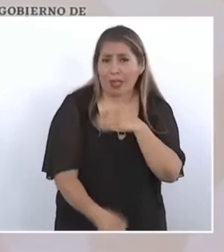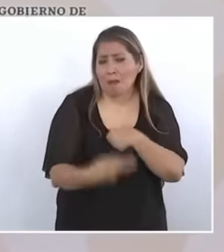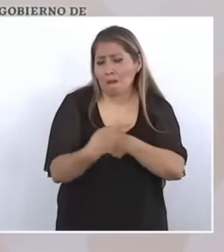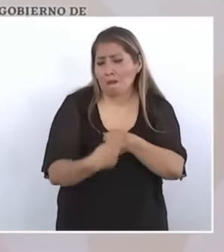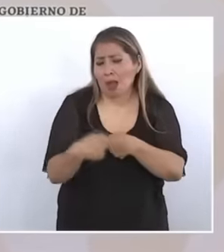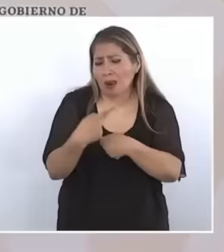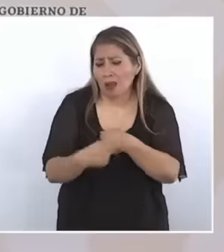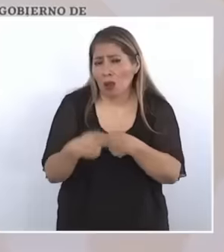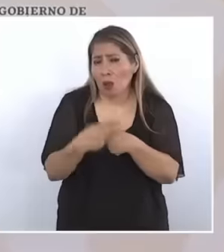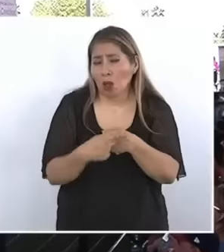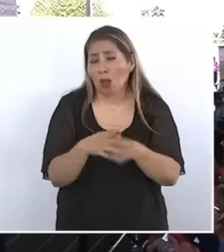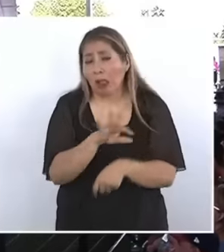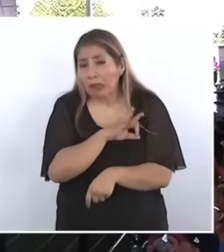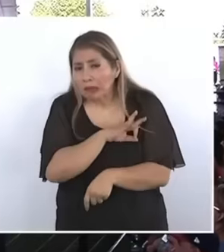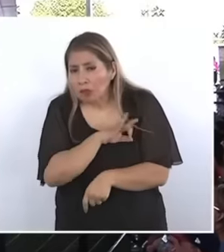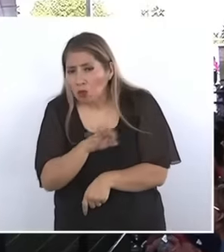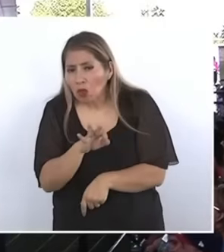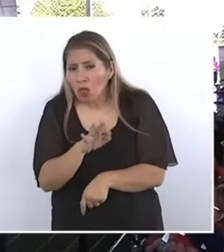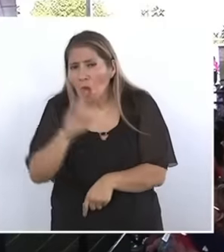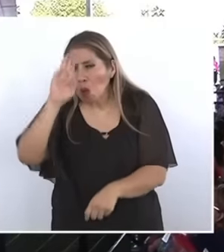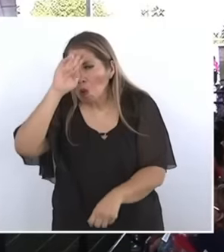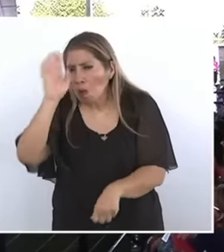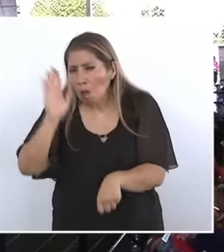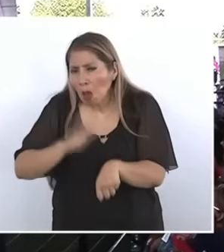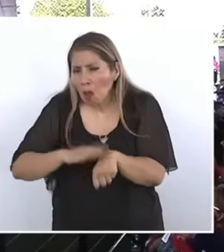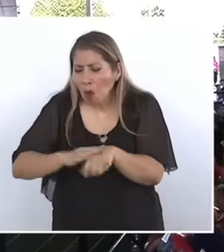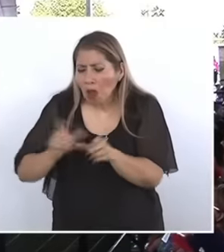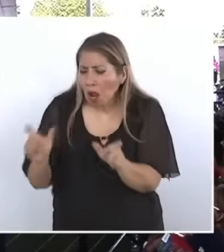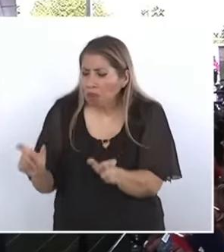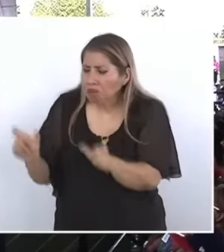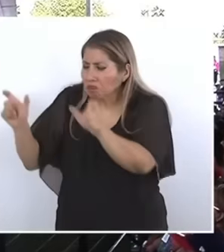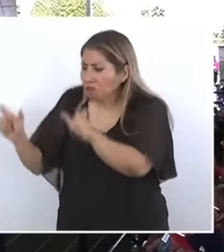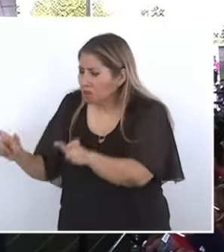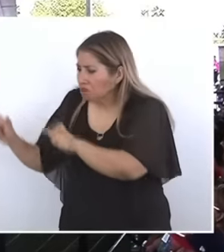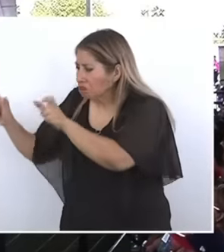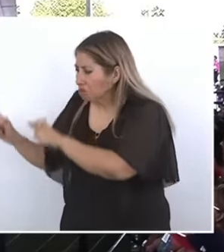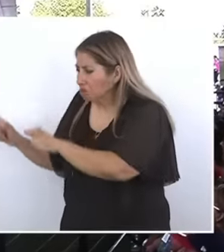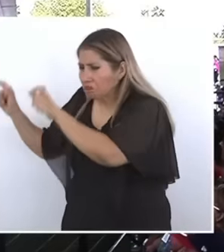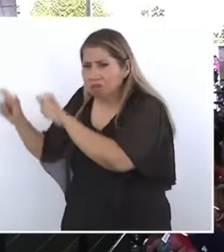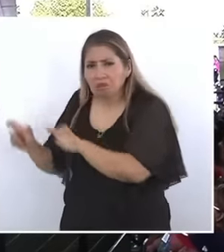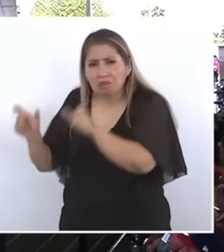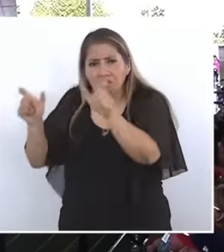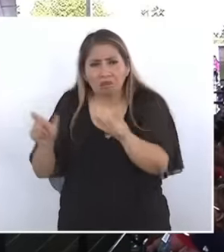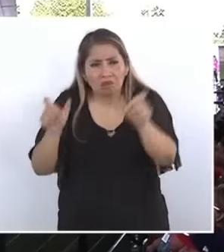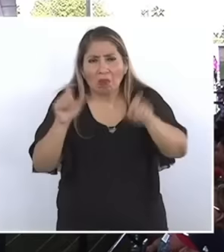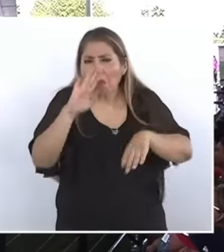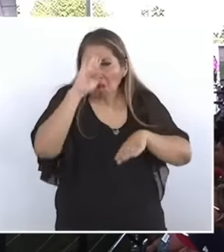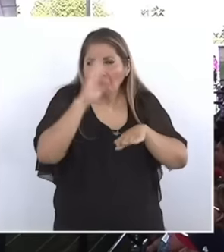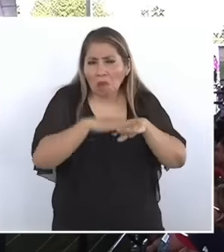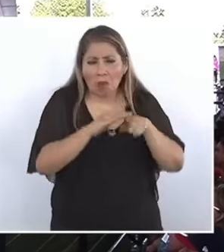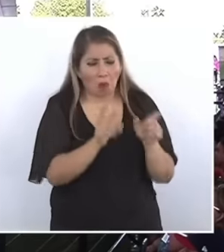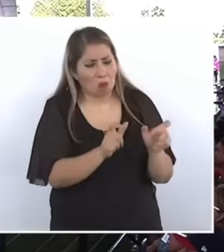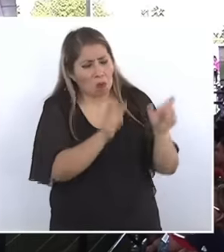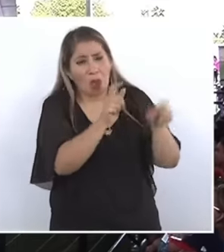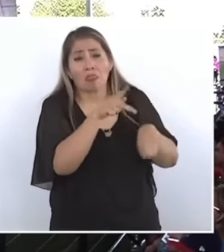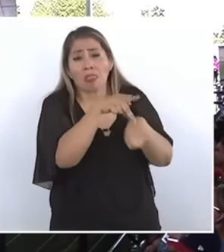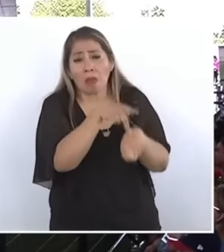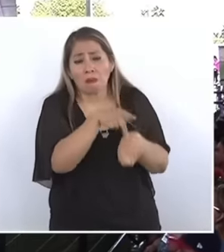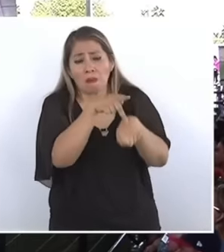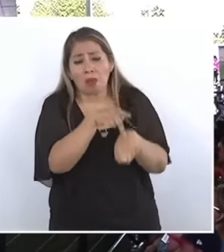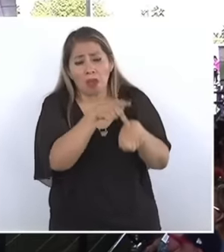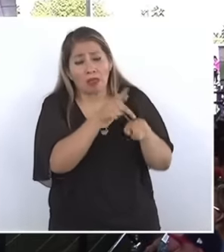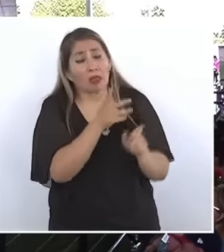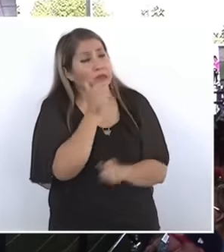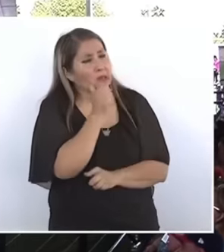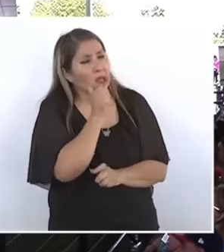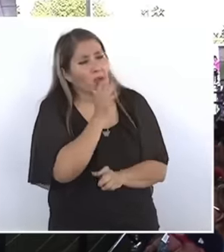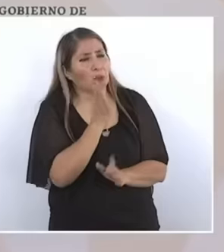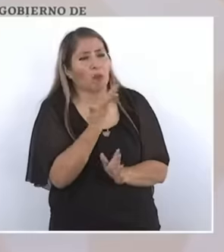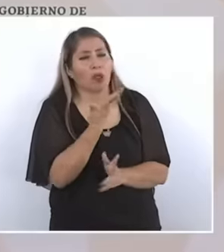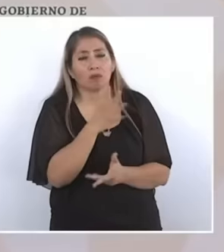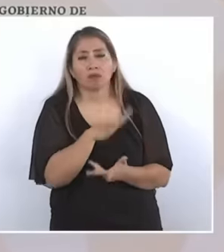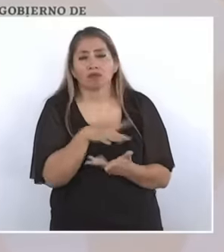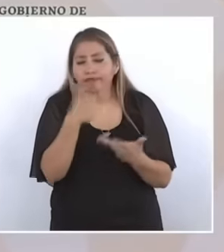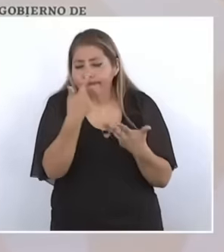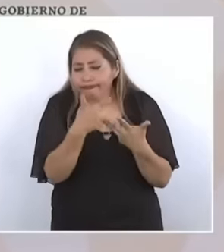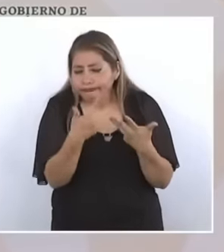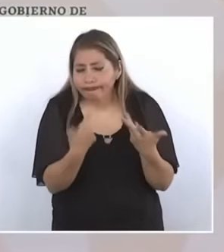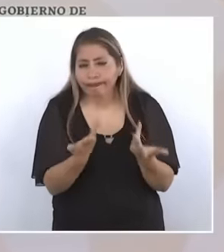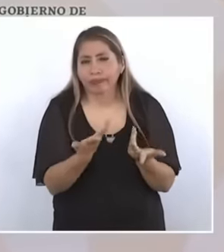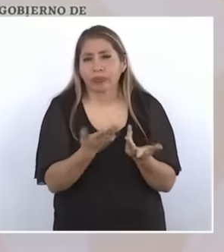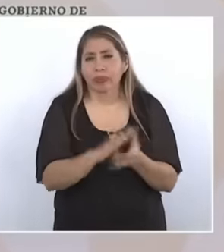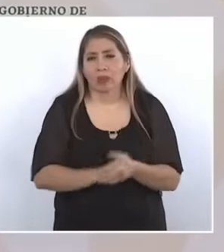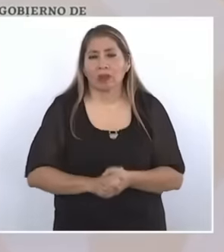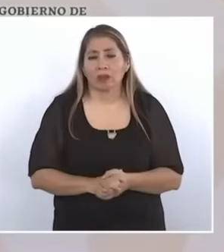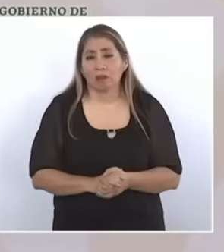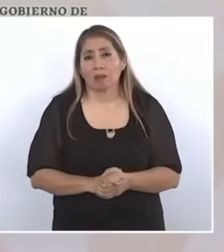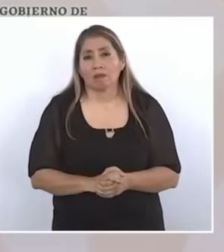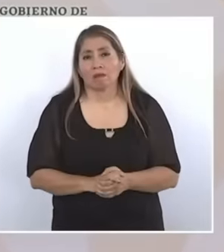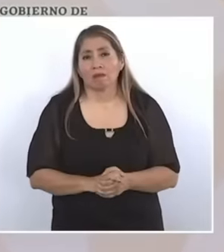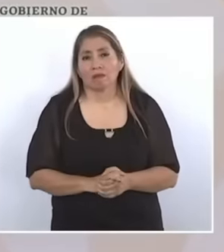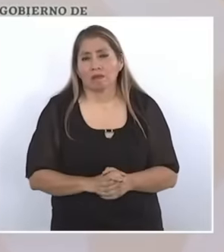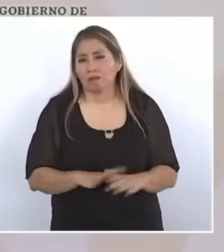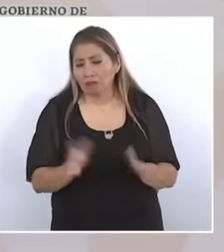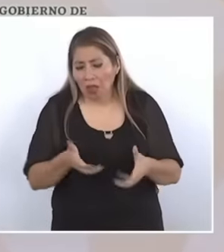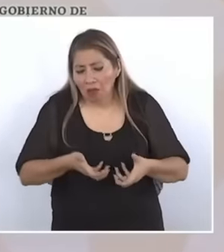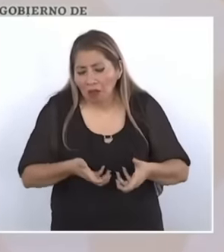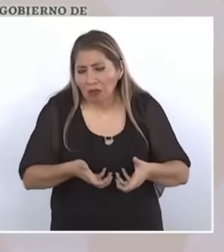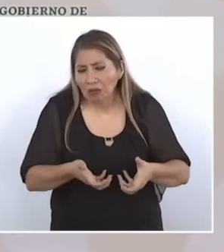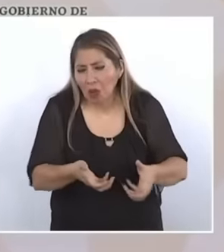build a Memorial, eh, and make a permanent tribute to the miners and the works. social and